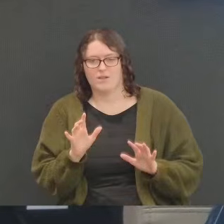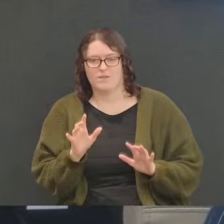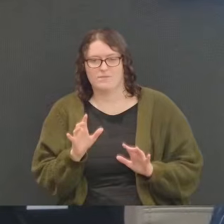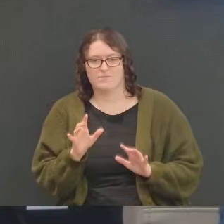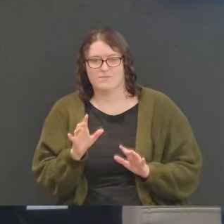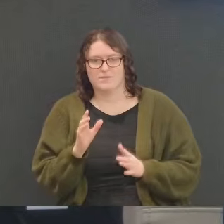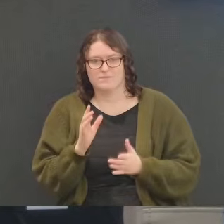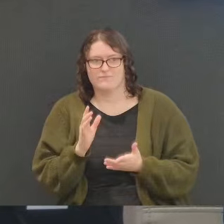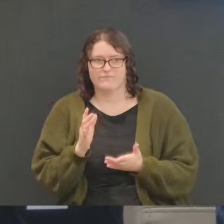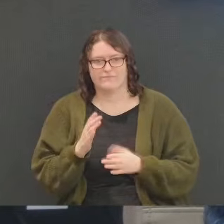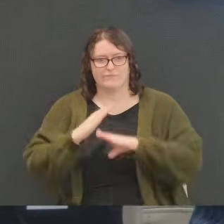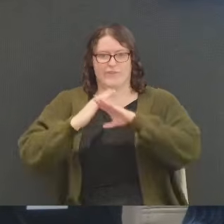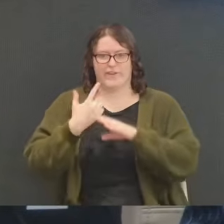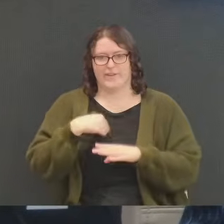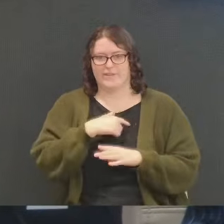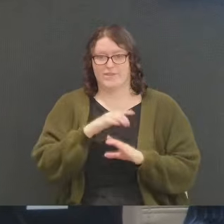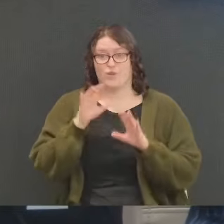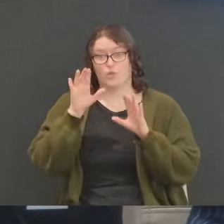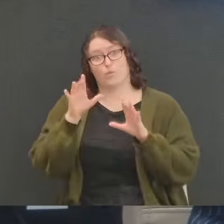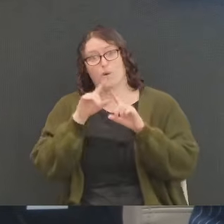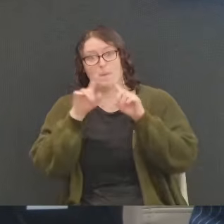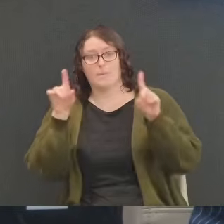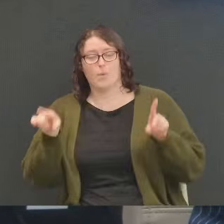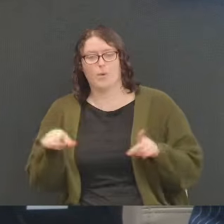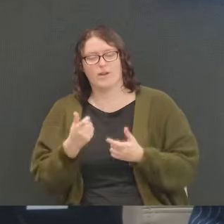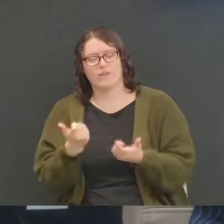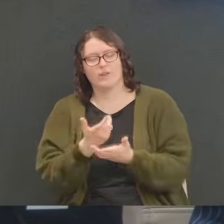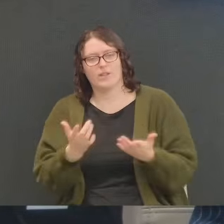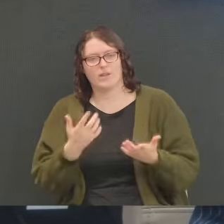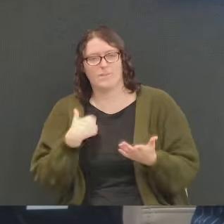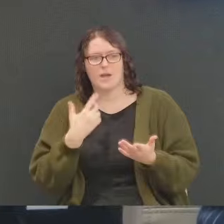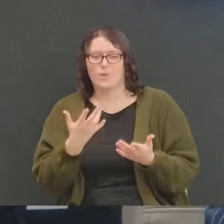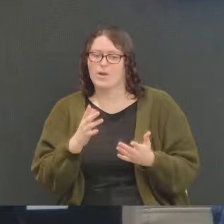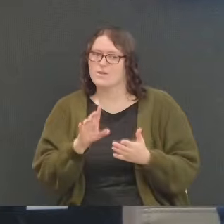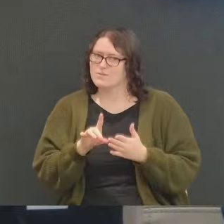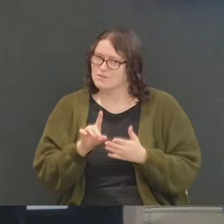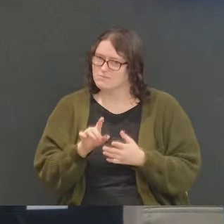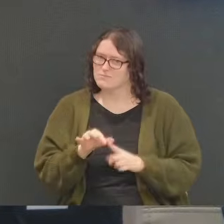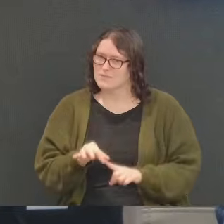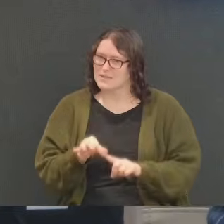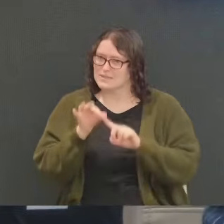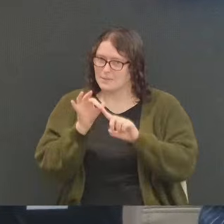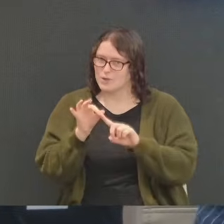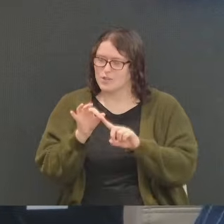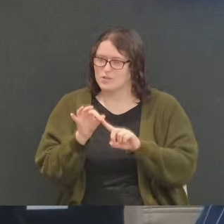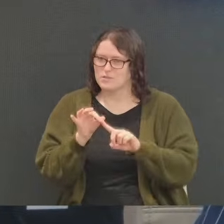having a great board and everything, but I want to put a caveat on there. One, I want to get a report